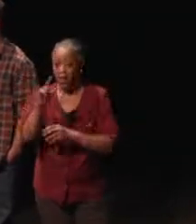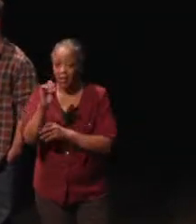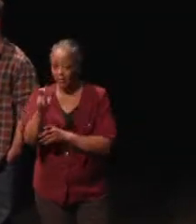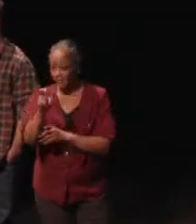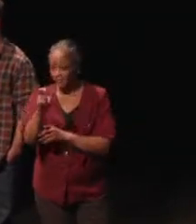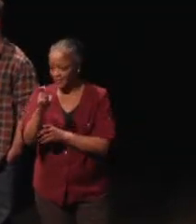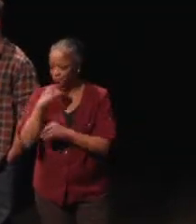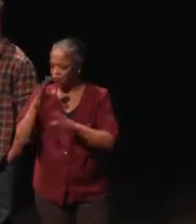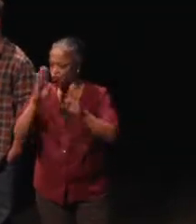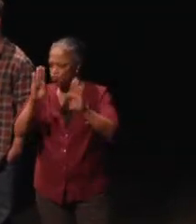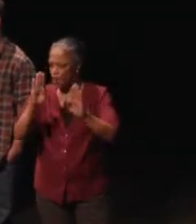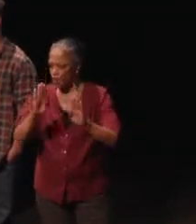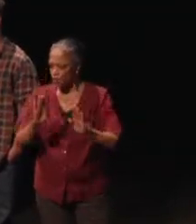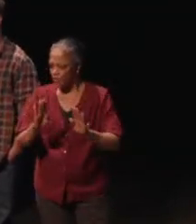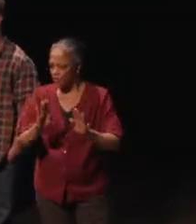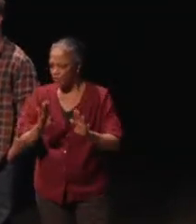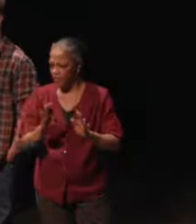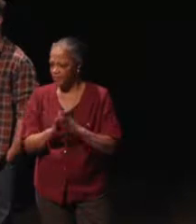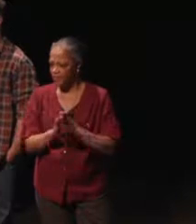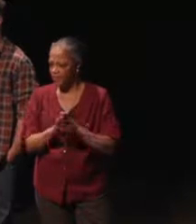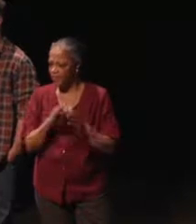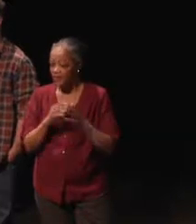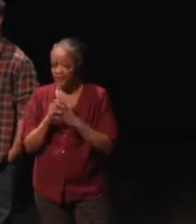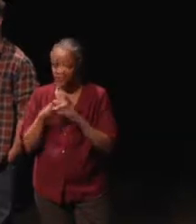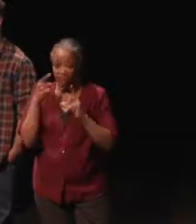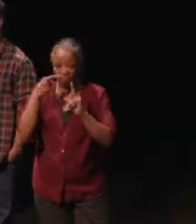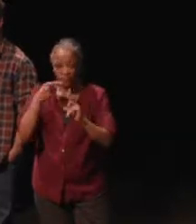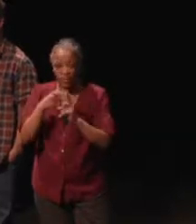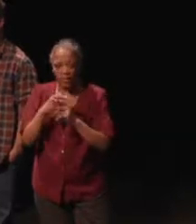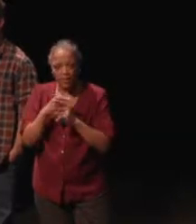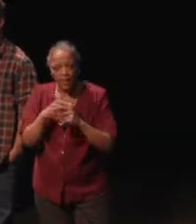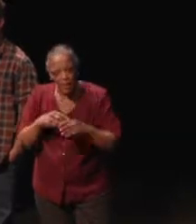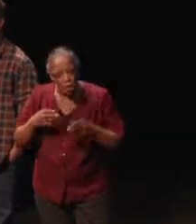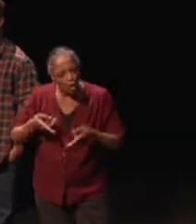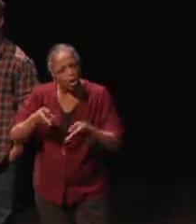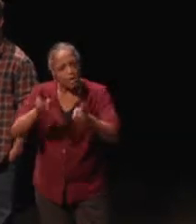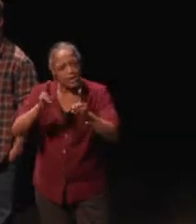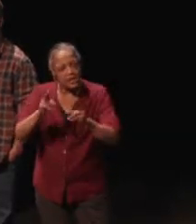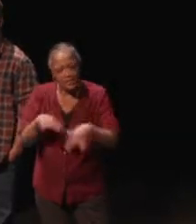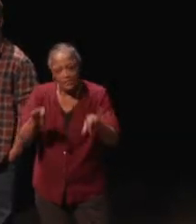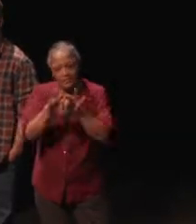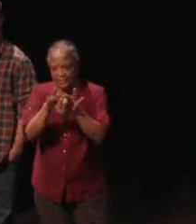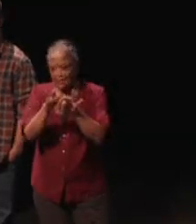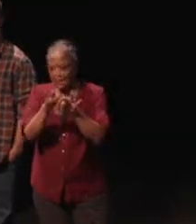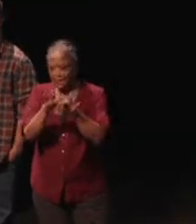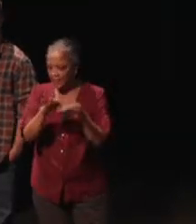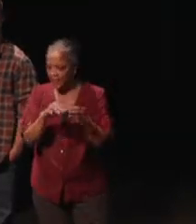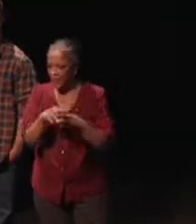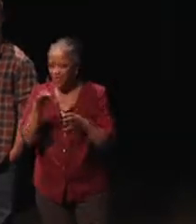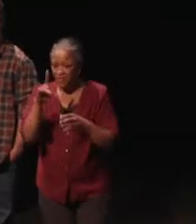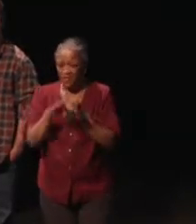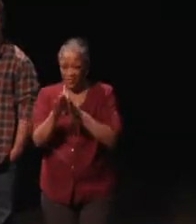She's wonderful and she's really kind of pointing out the urgency for what the dev teams are looking at,